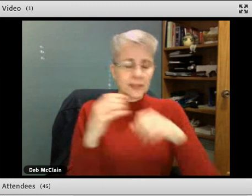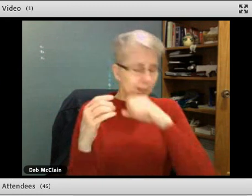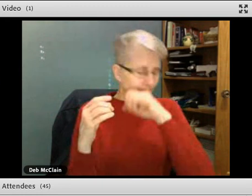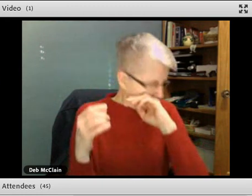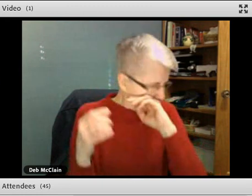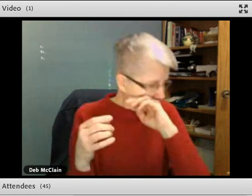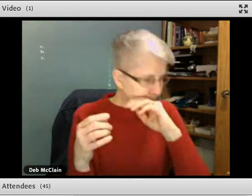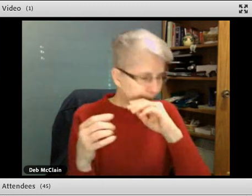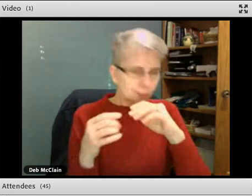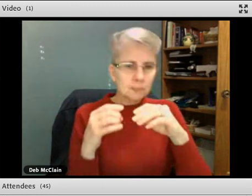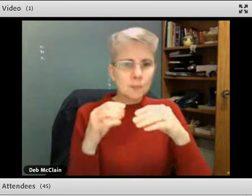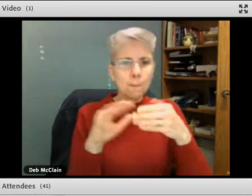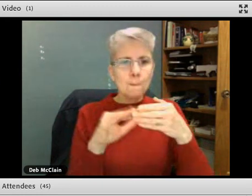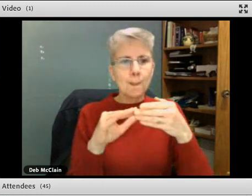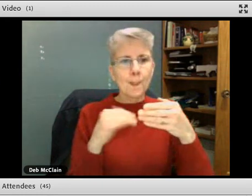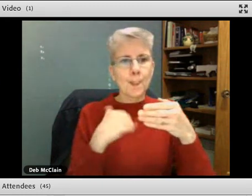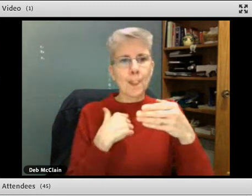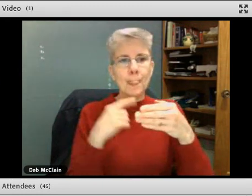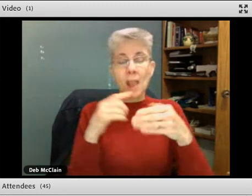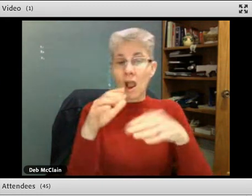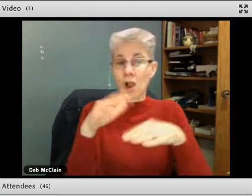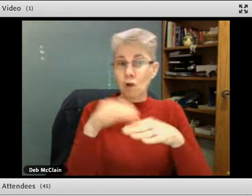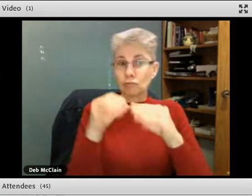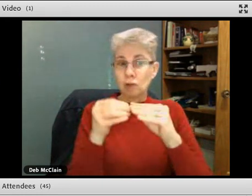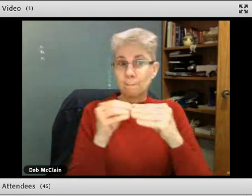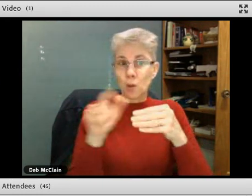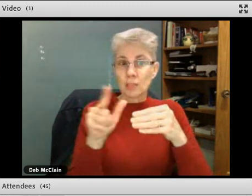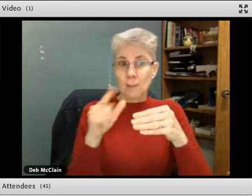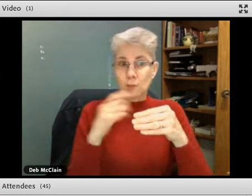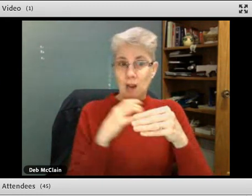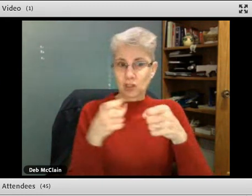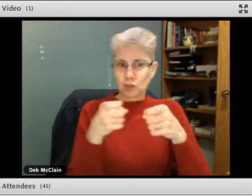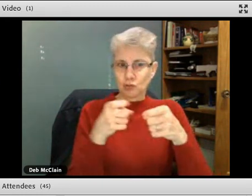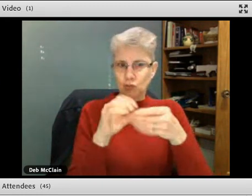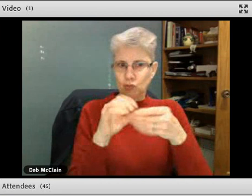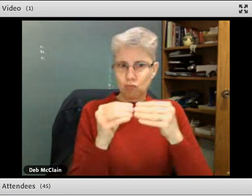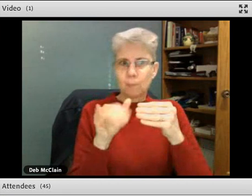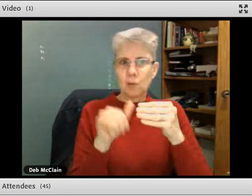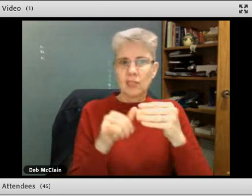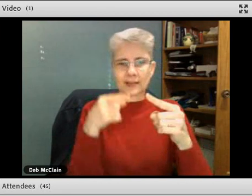or Library of Congress control number is the name for it now, the LCCN.